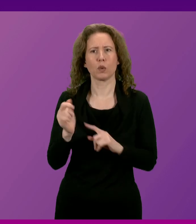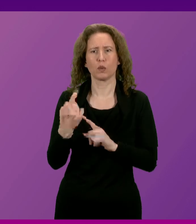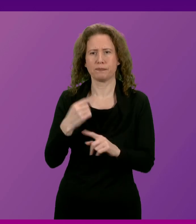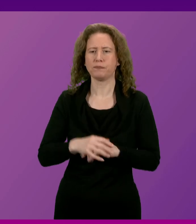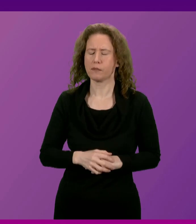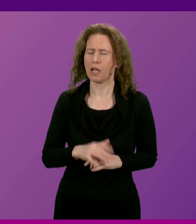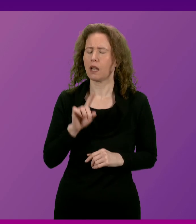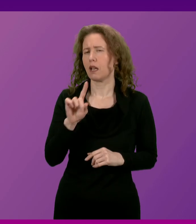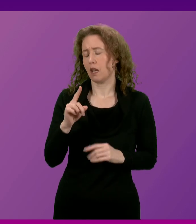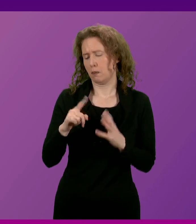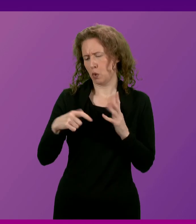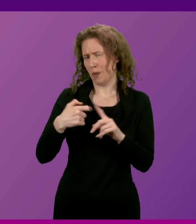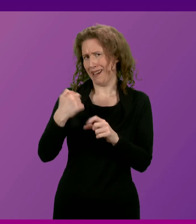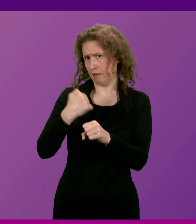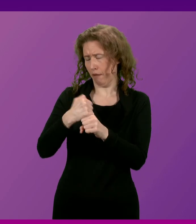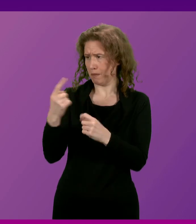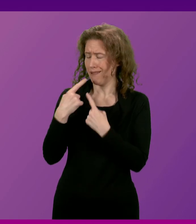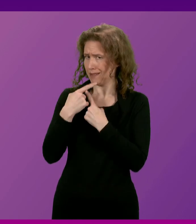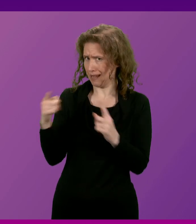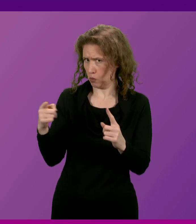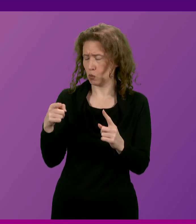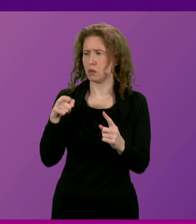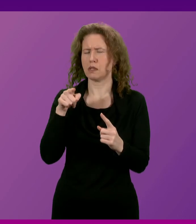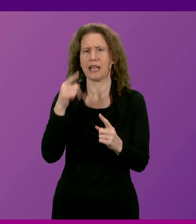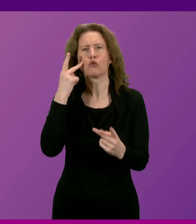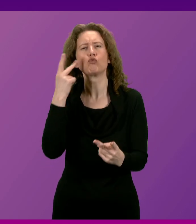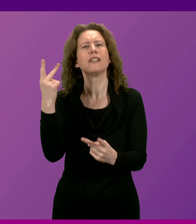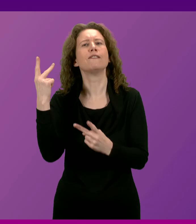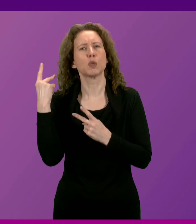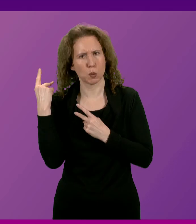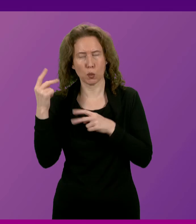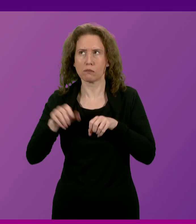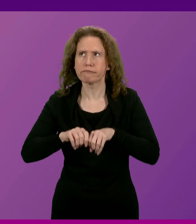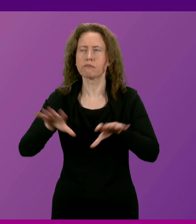In light of the UK Government’s announcement that it is reviewing the roll-out of smart meters,